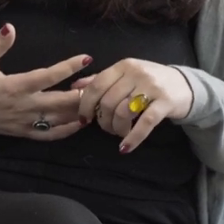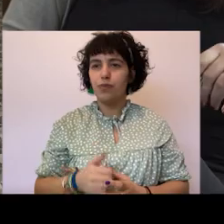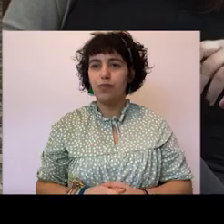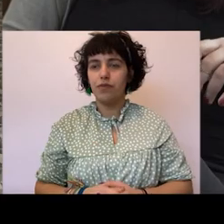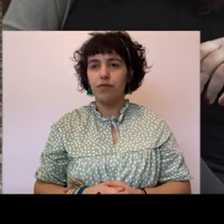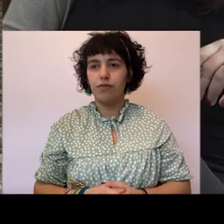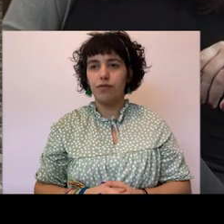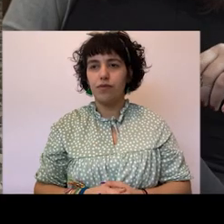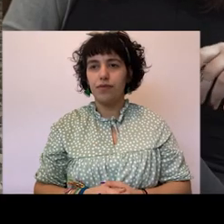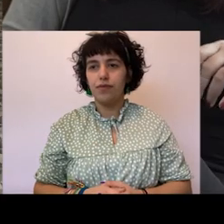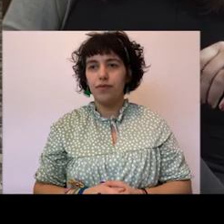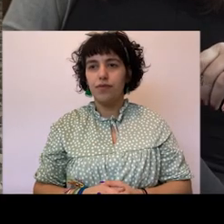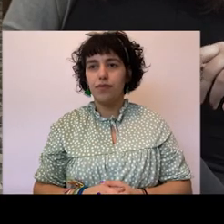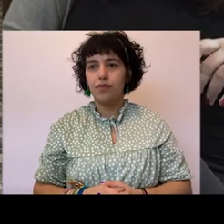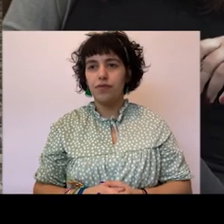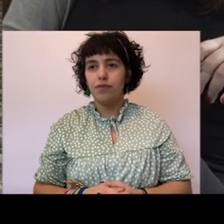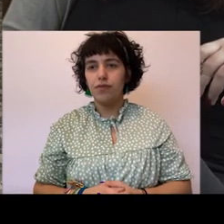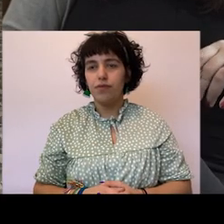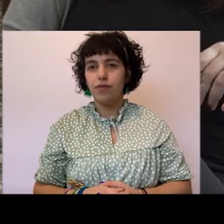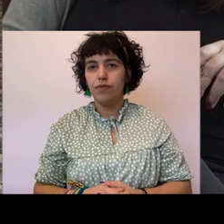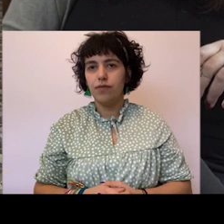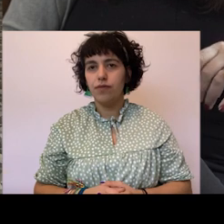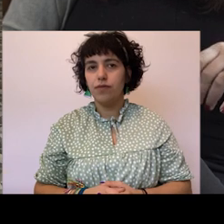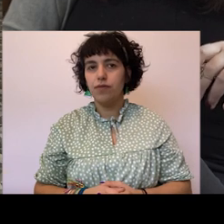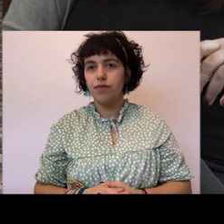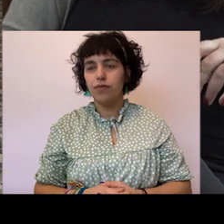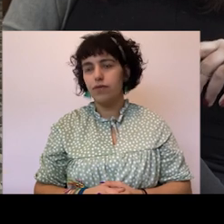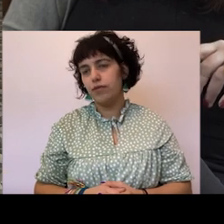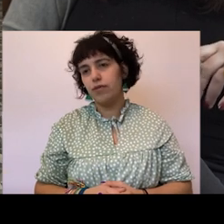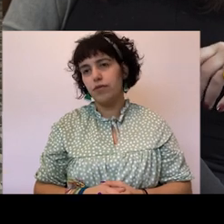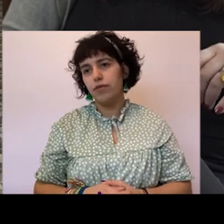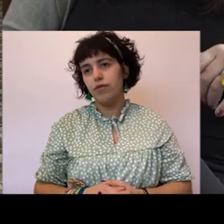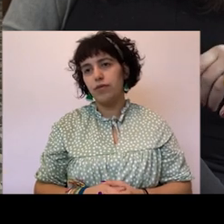As you experience, that accumulation rises.